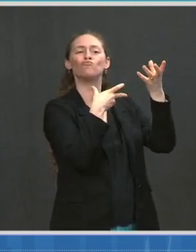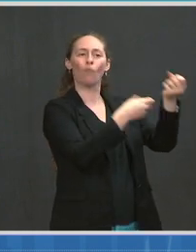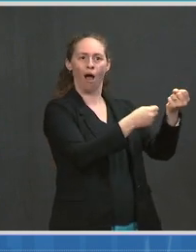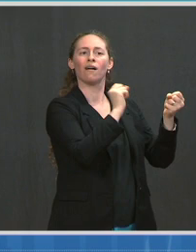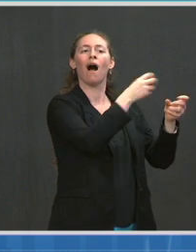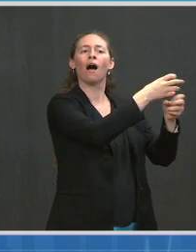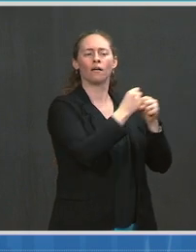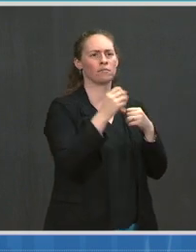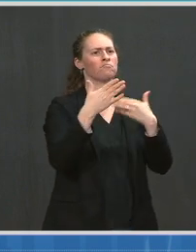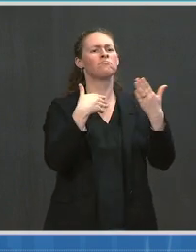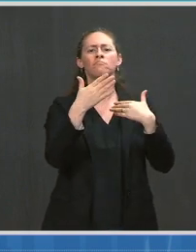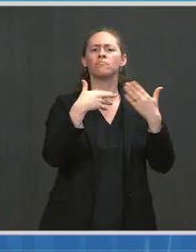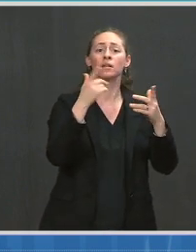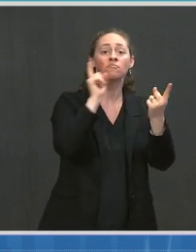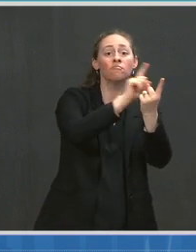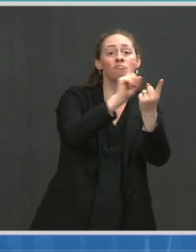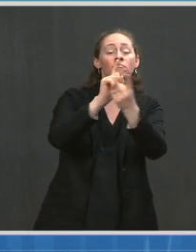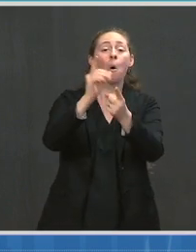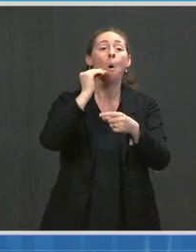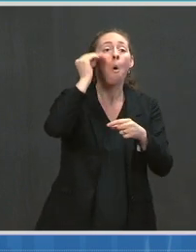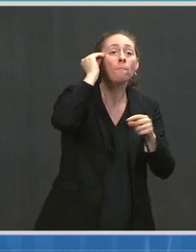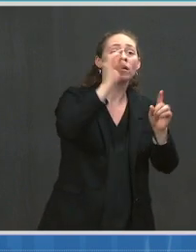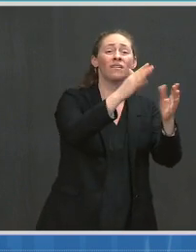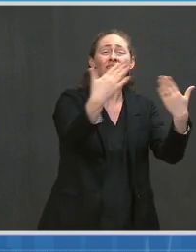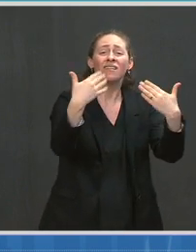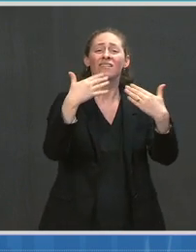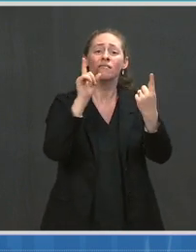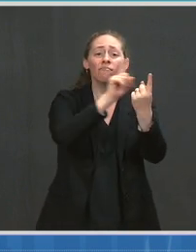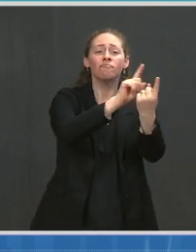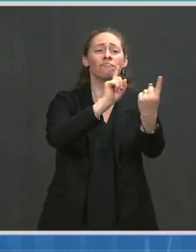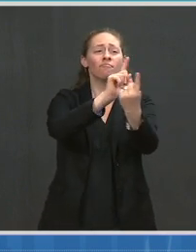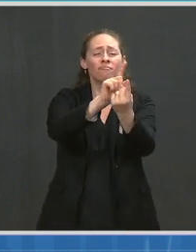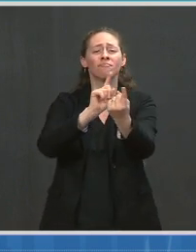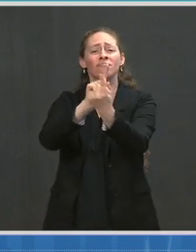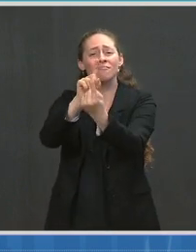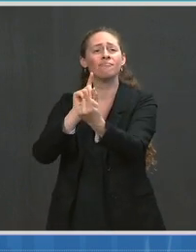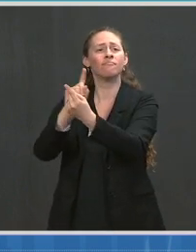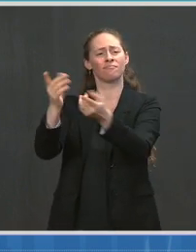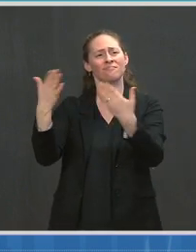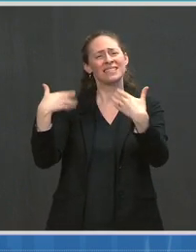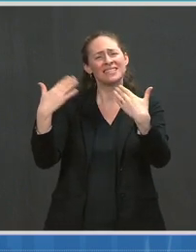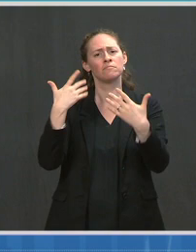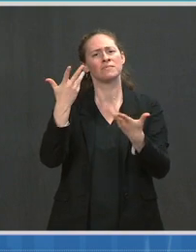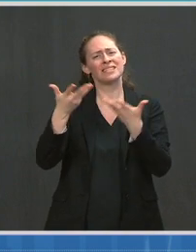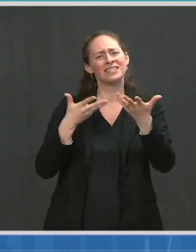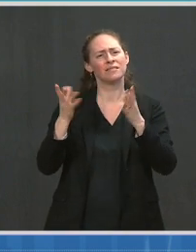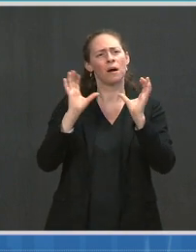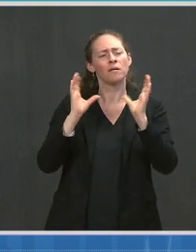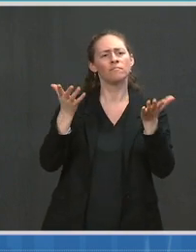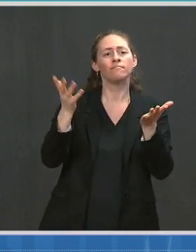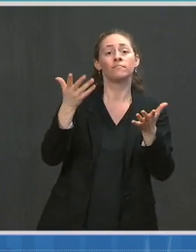to help get individuals signed up for appointments, and to provide them transportation to vaccine appointments.